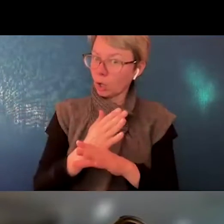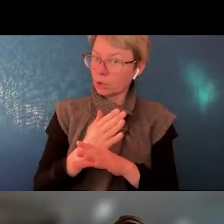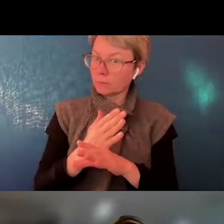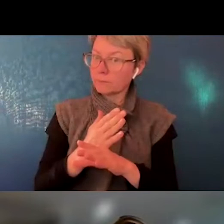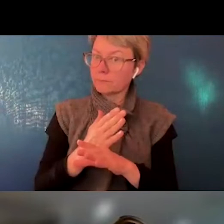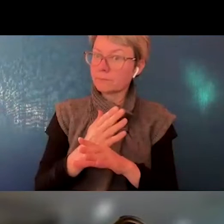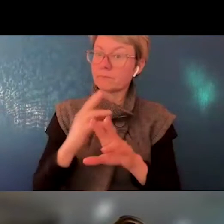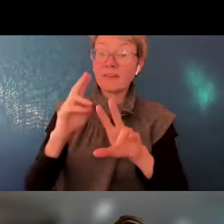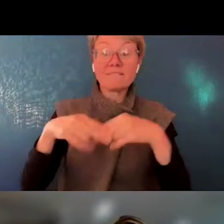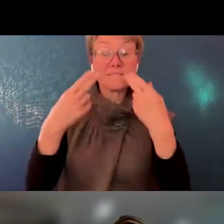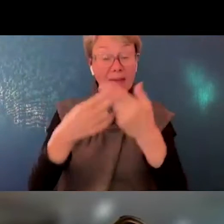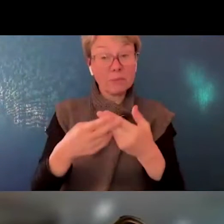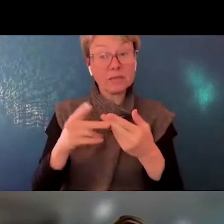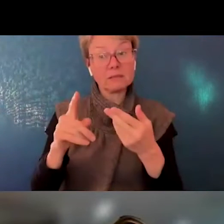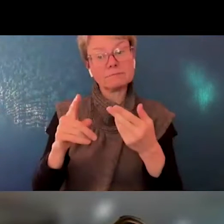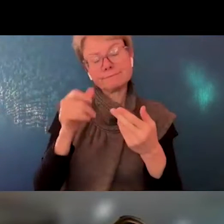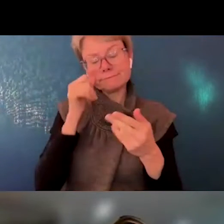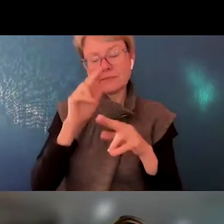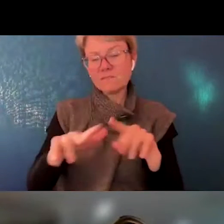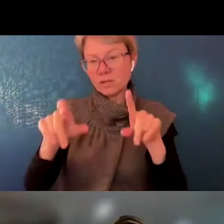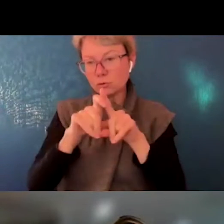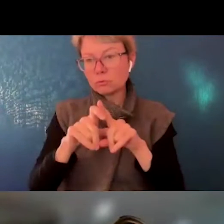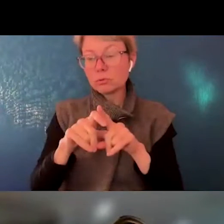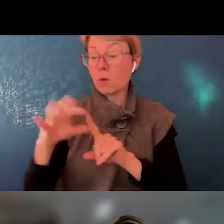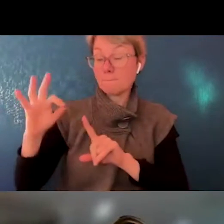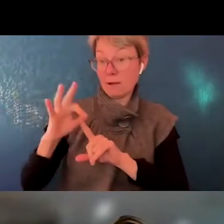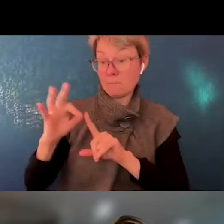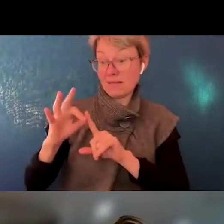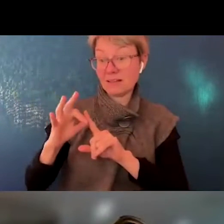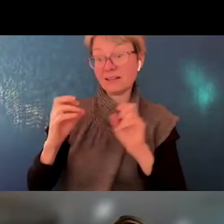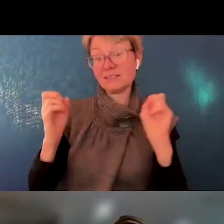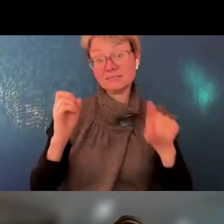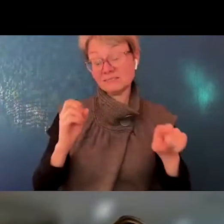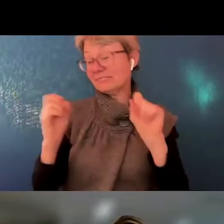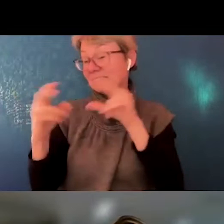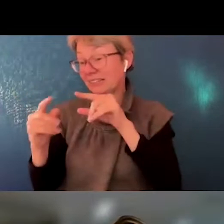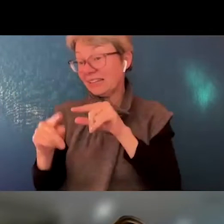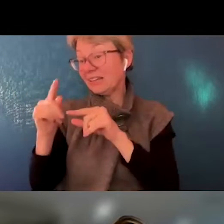at param Sydney Newcastle wolen gong and other um Regional locations we have lawyers who are